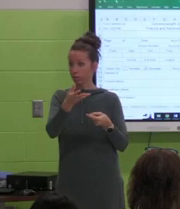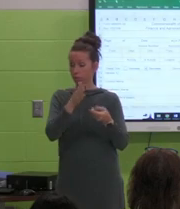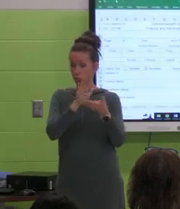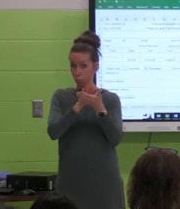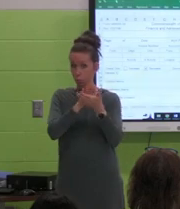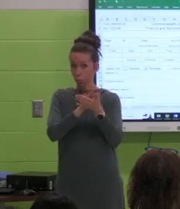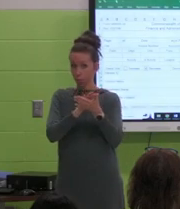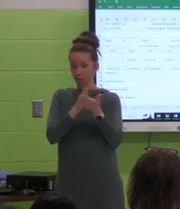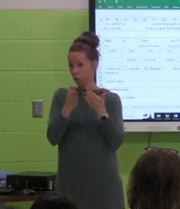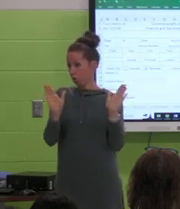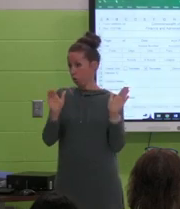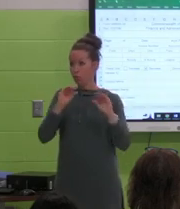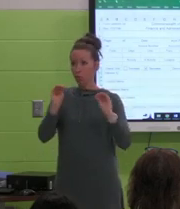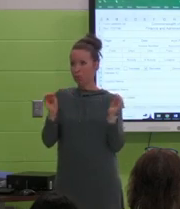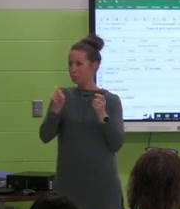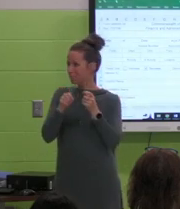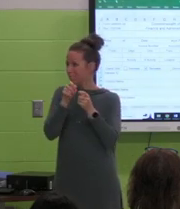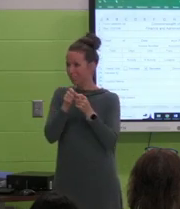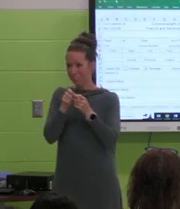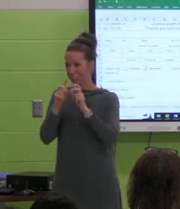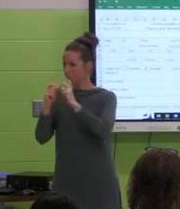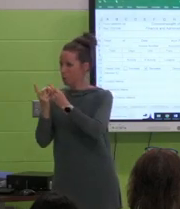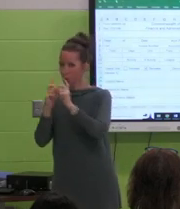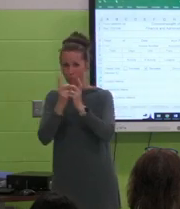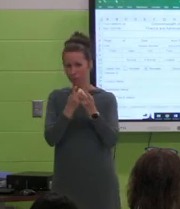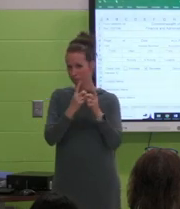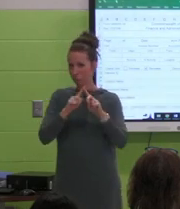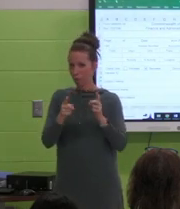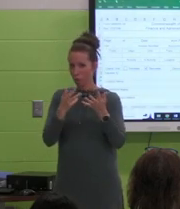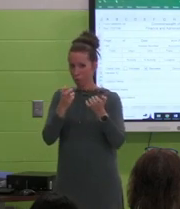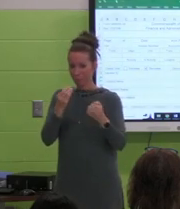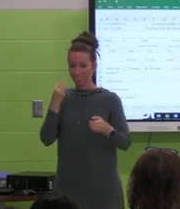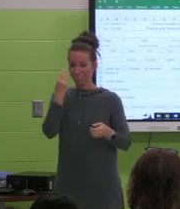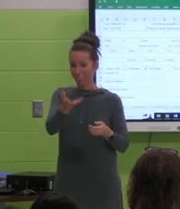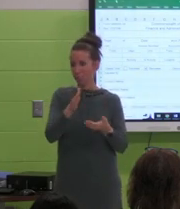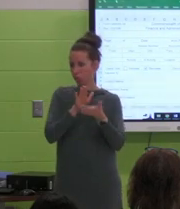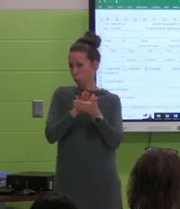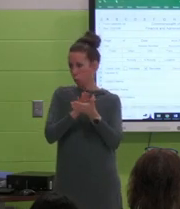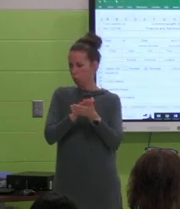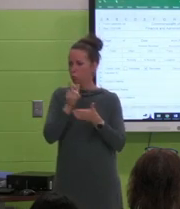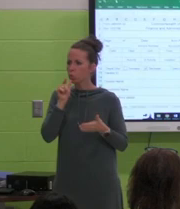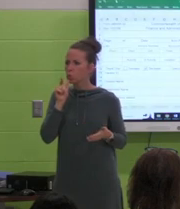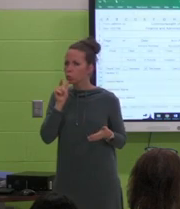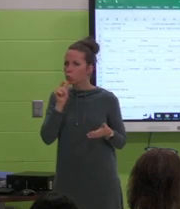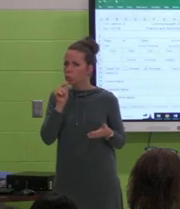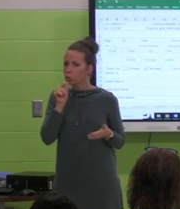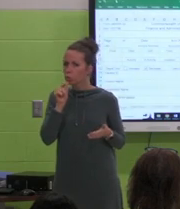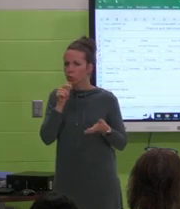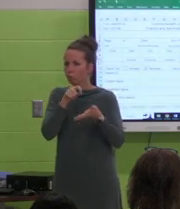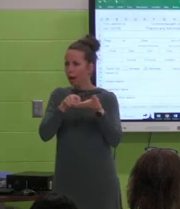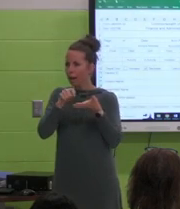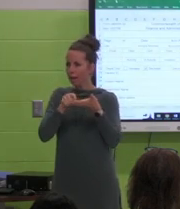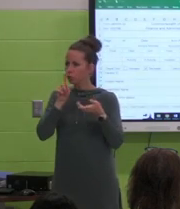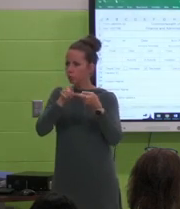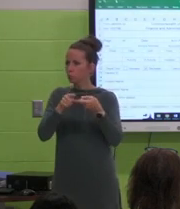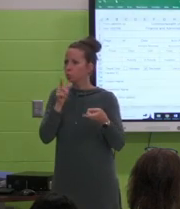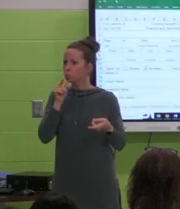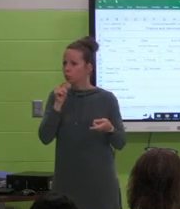they didn't really have any specifics of what to use I just wanted to give to the school so who's specifically how should they write those checks you know if some if somebody